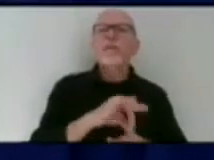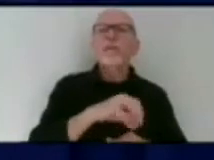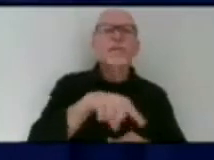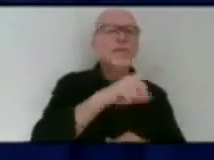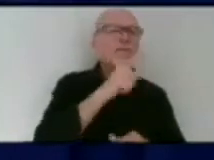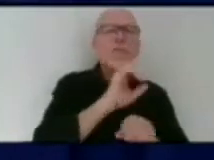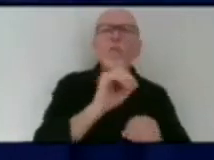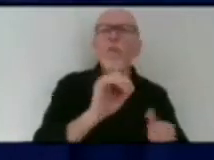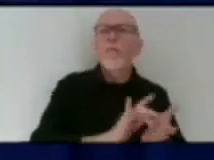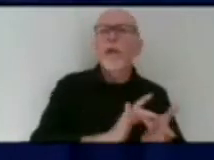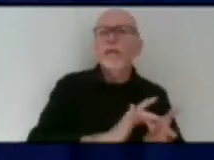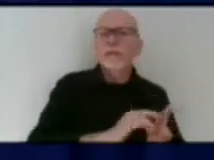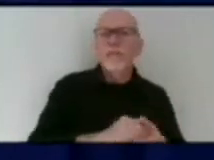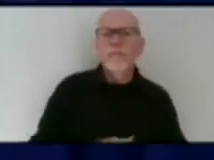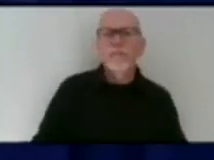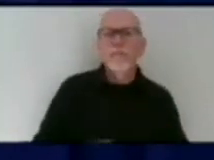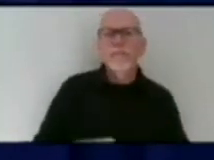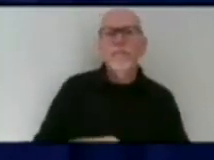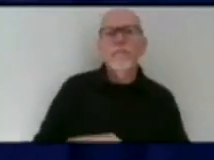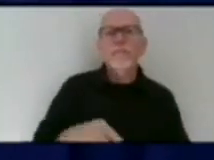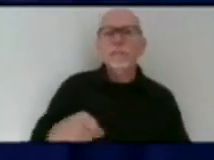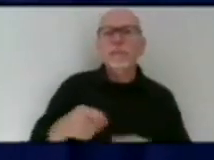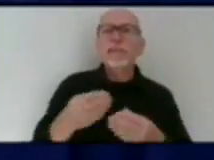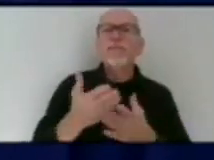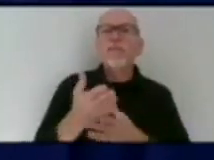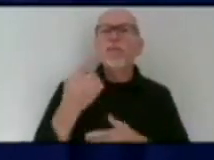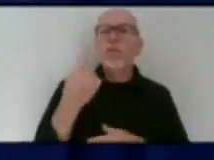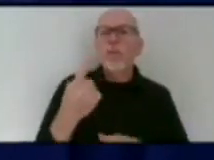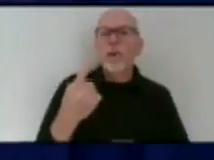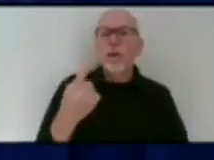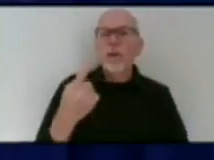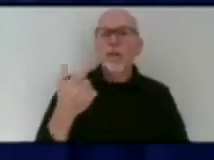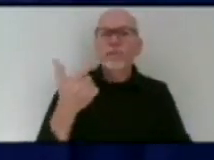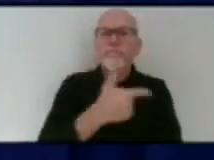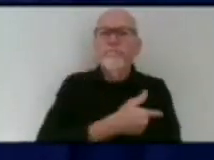The medication is given through a single intravenous infusion. Indiana's